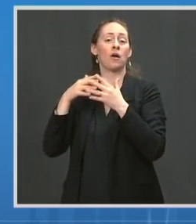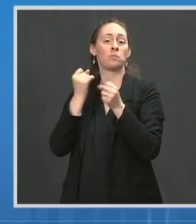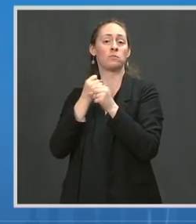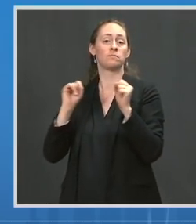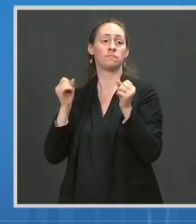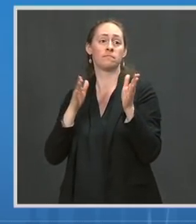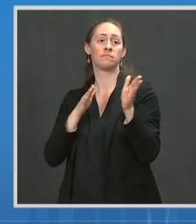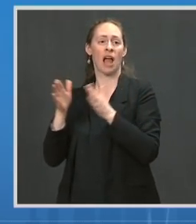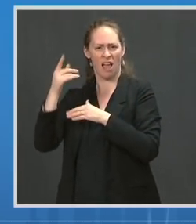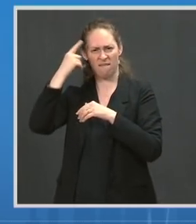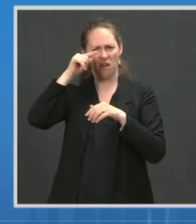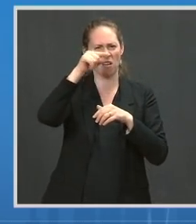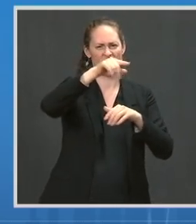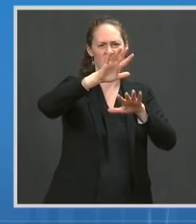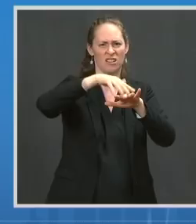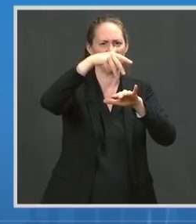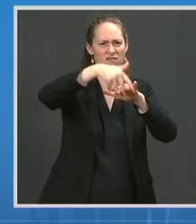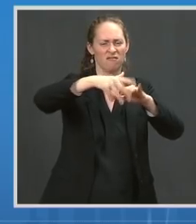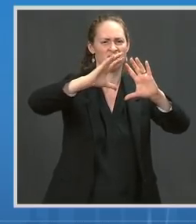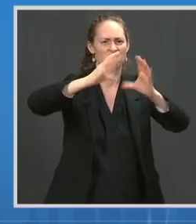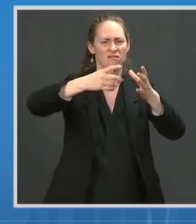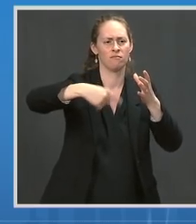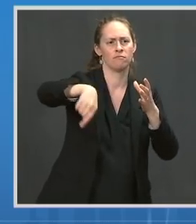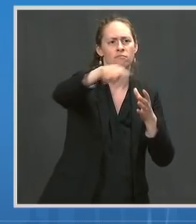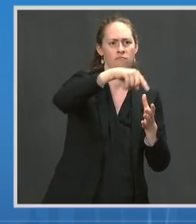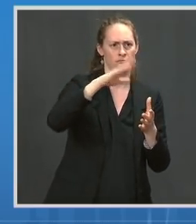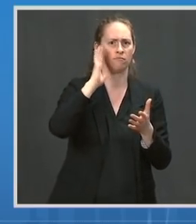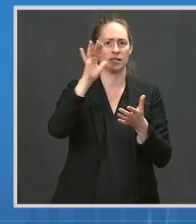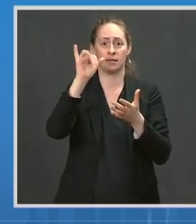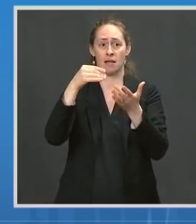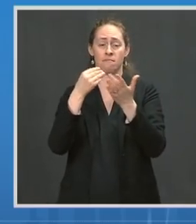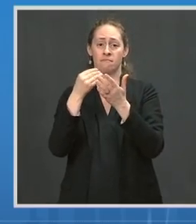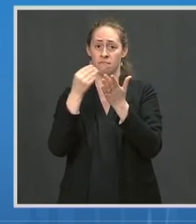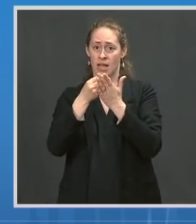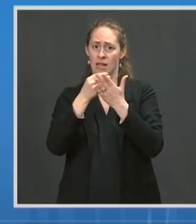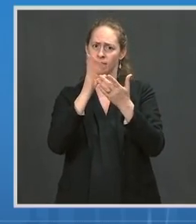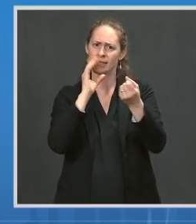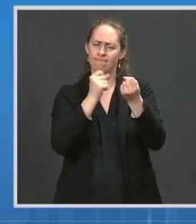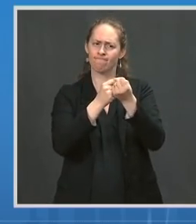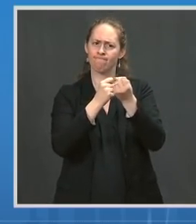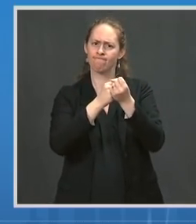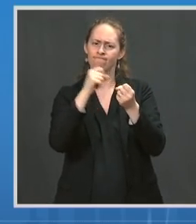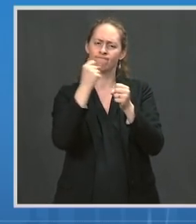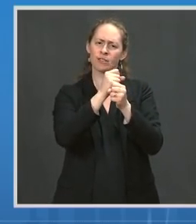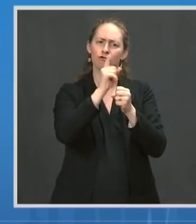Specifically, these funds will support the following: expanded COVID-19 vaccinations,